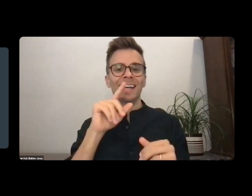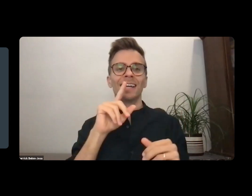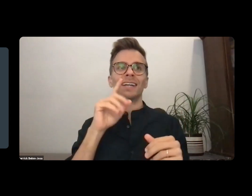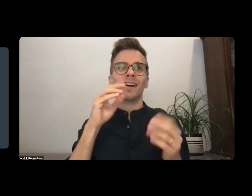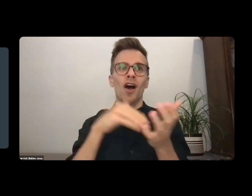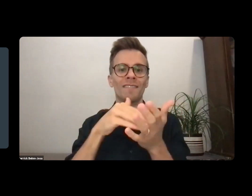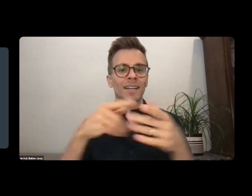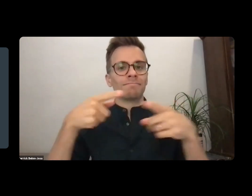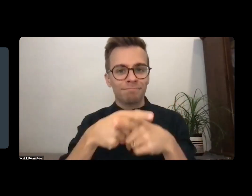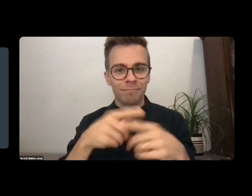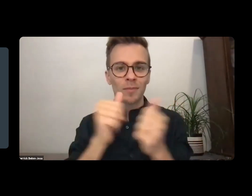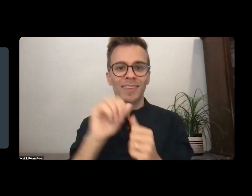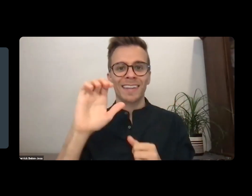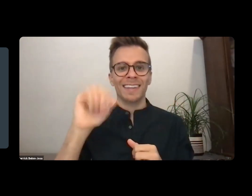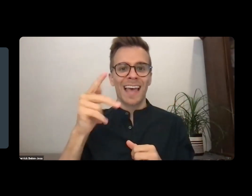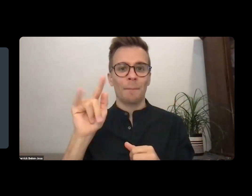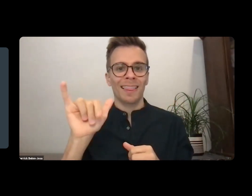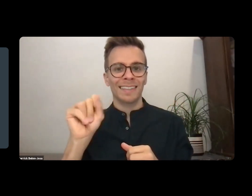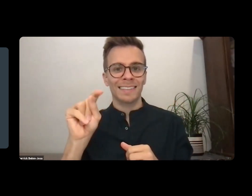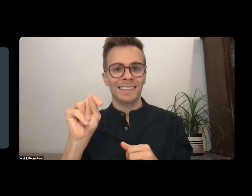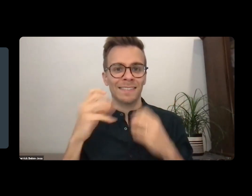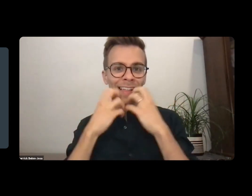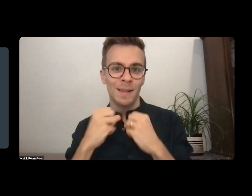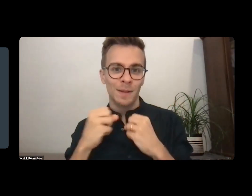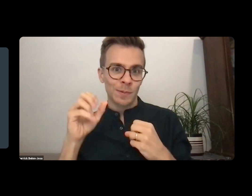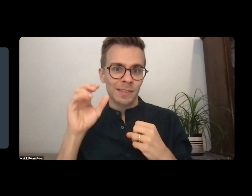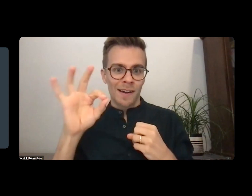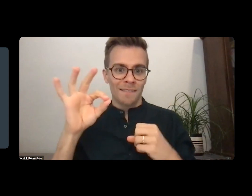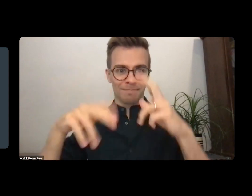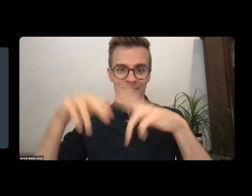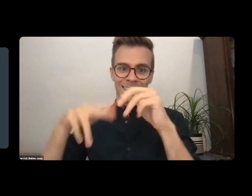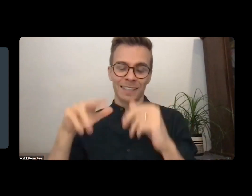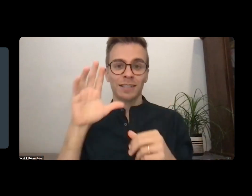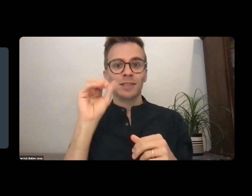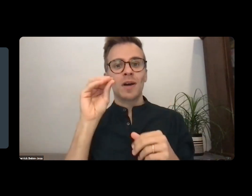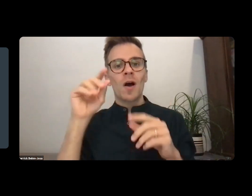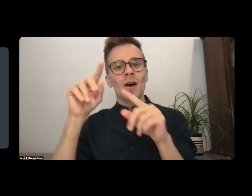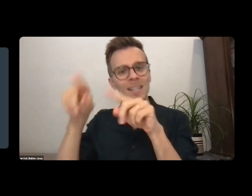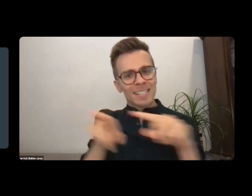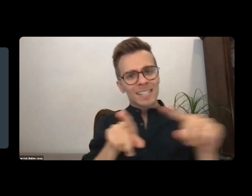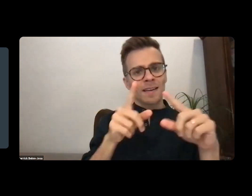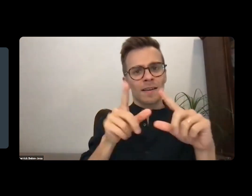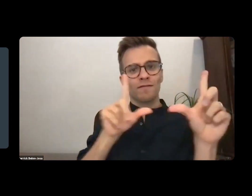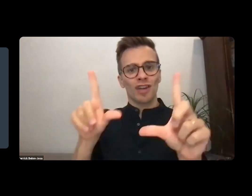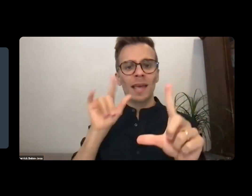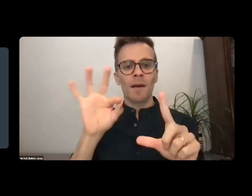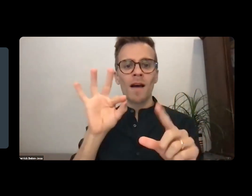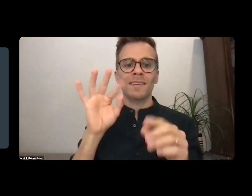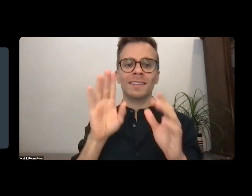So now, equity in building, often that is in conflict with the capitalist values of building.